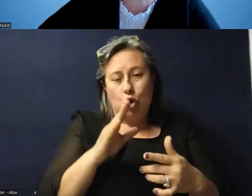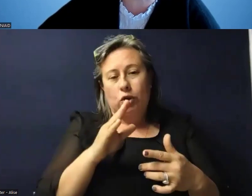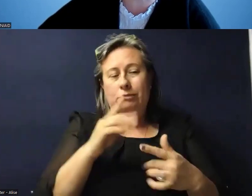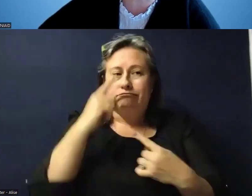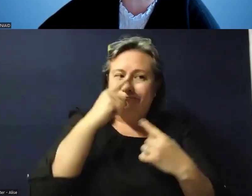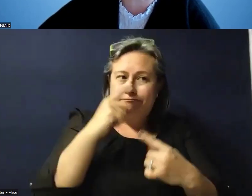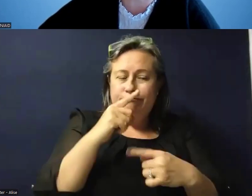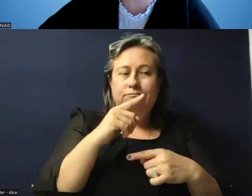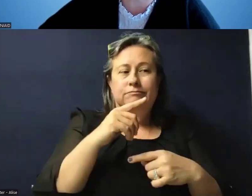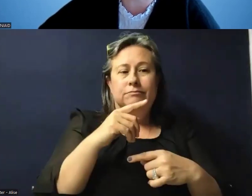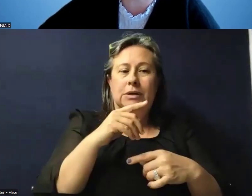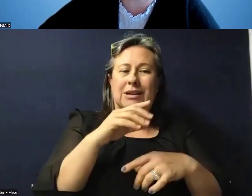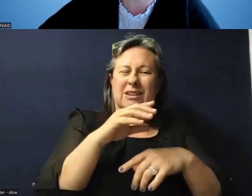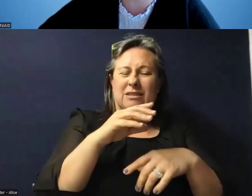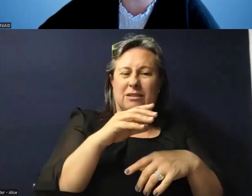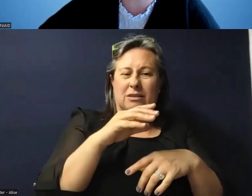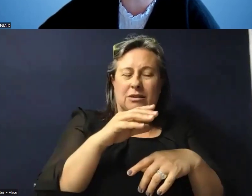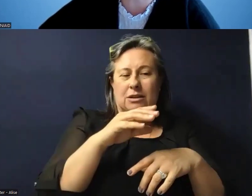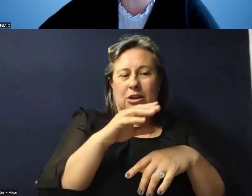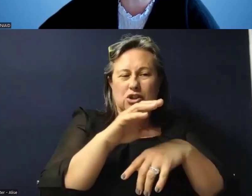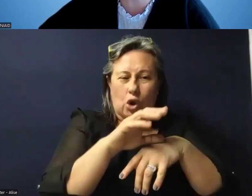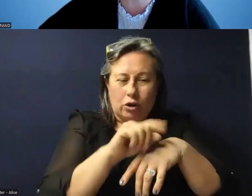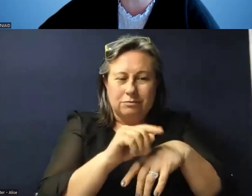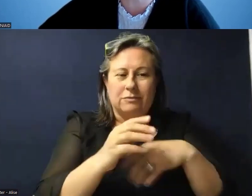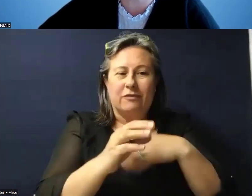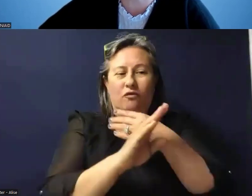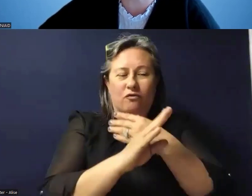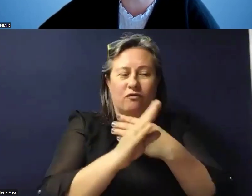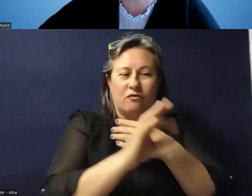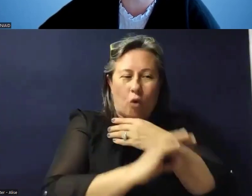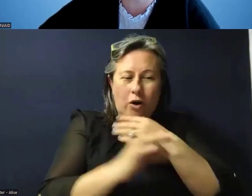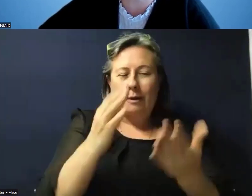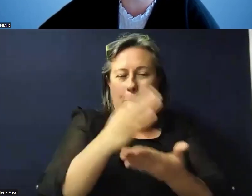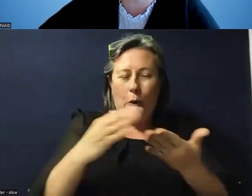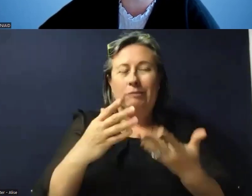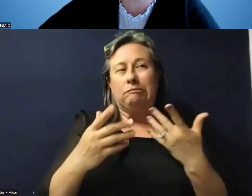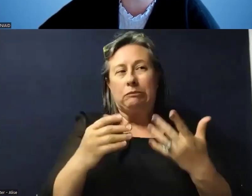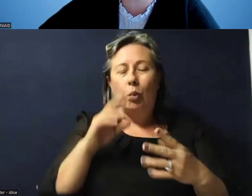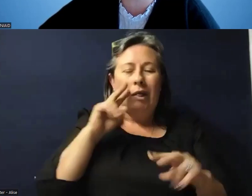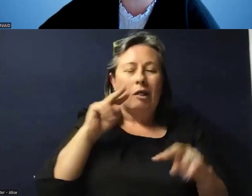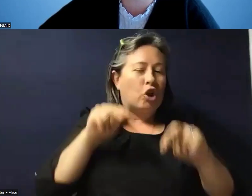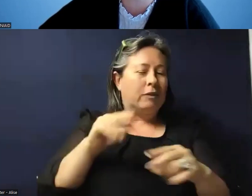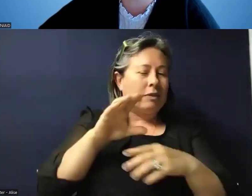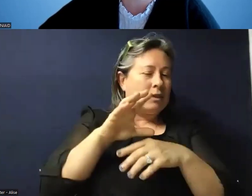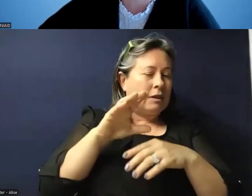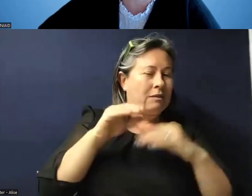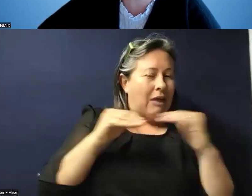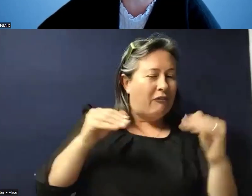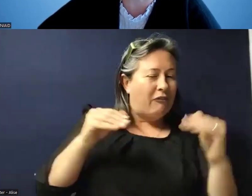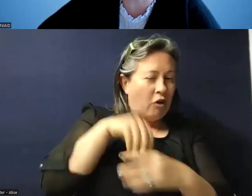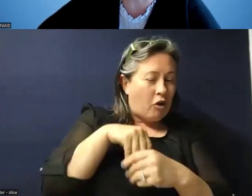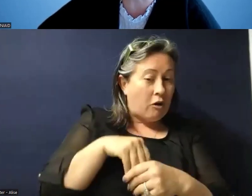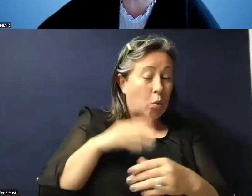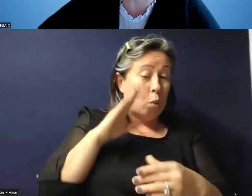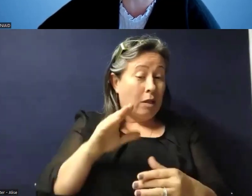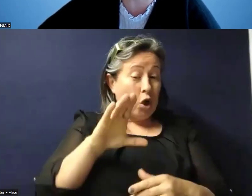We're going to look at the level of involvement. Are you expected to have a coauthorship? Have you called them a consultant,